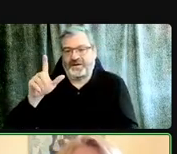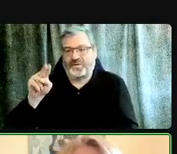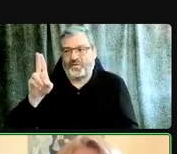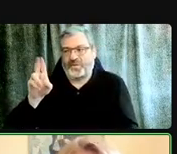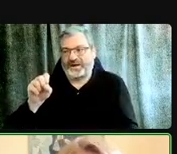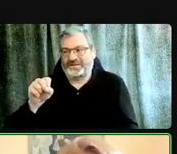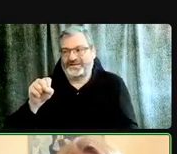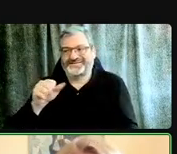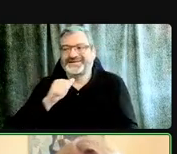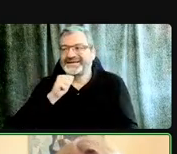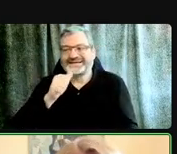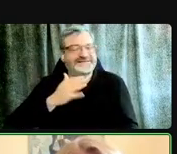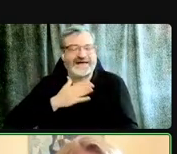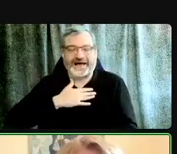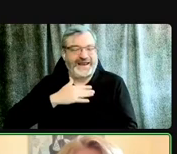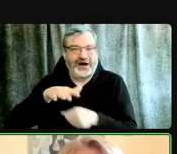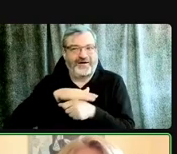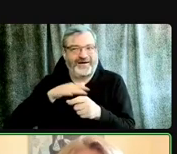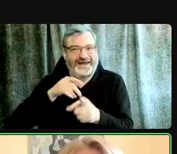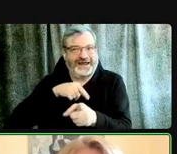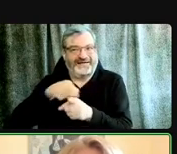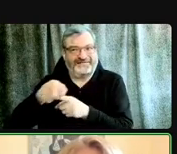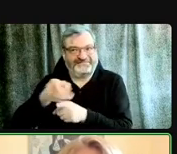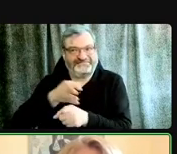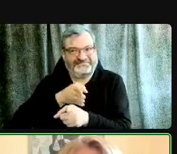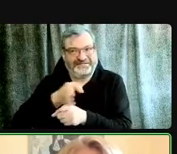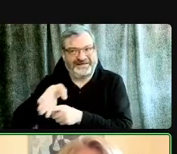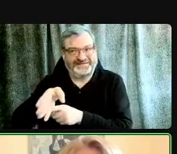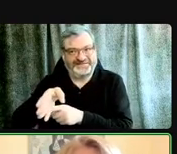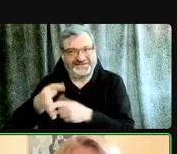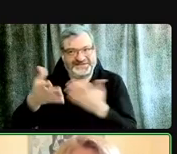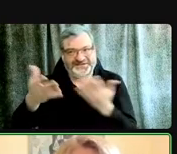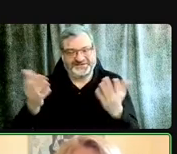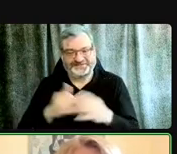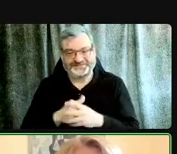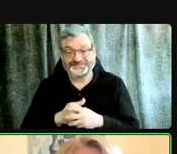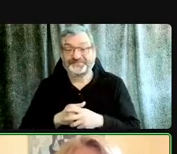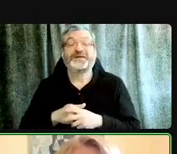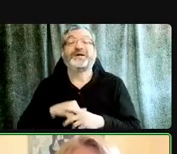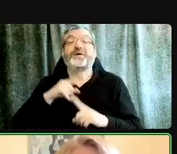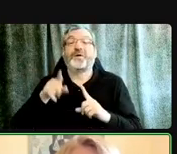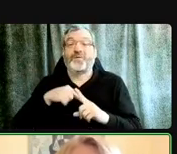And this is certainly something that came to the fore when our art therapist said,